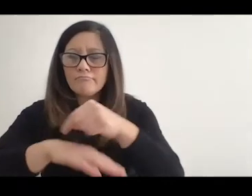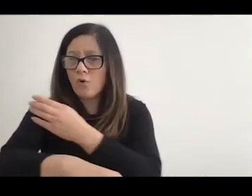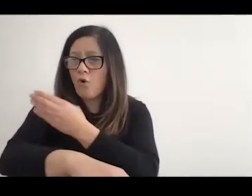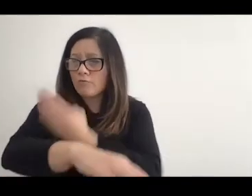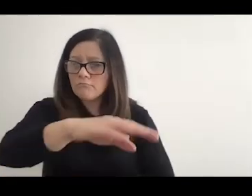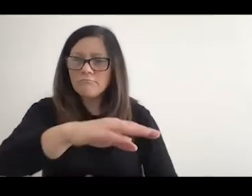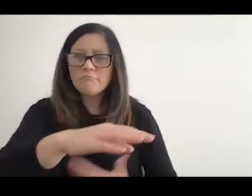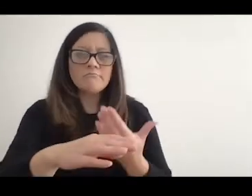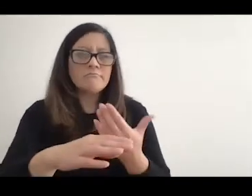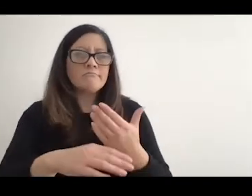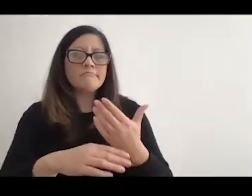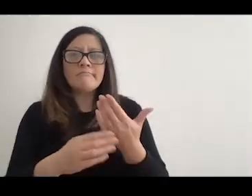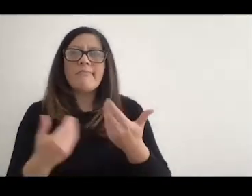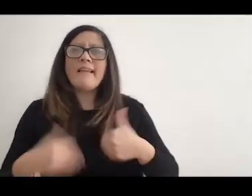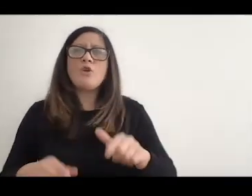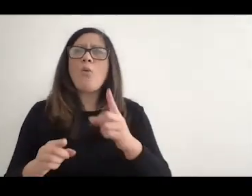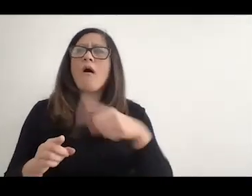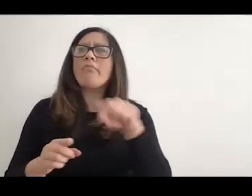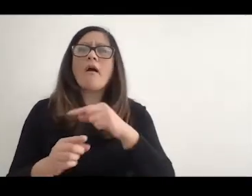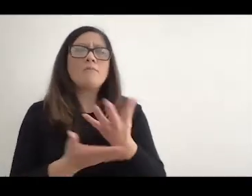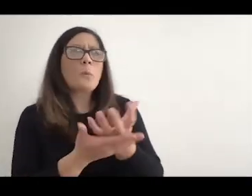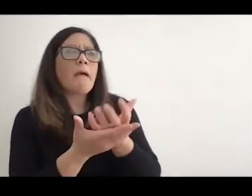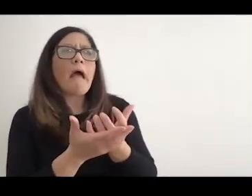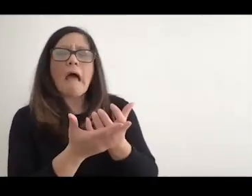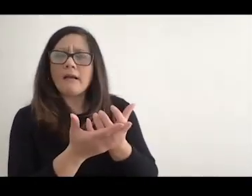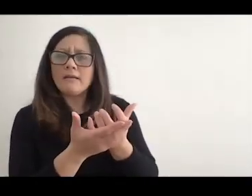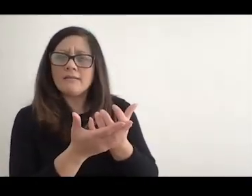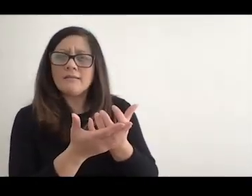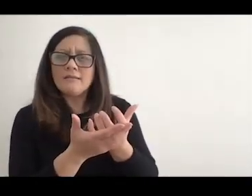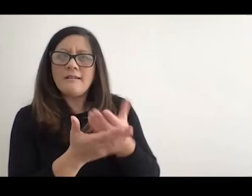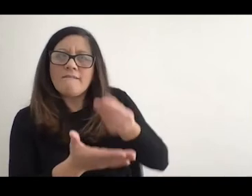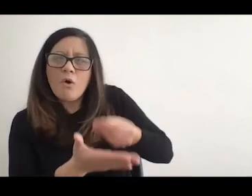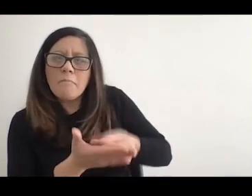And basically grifting people are taking money from people because they felt sorry for them.